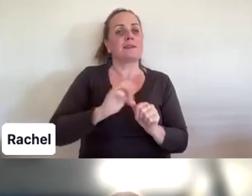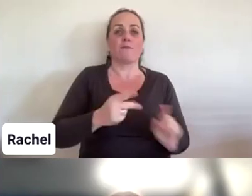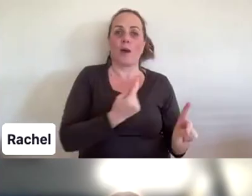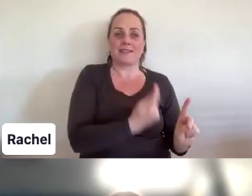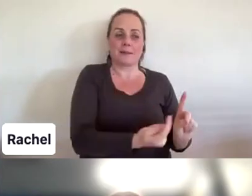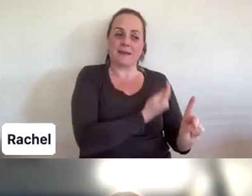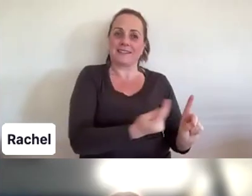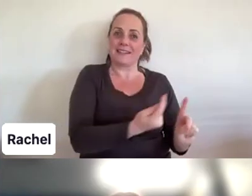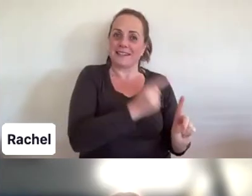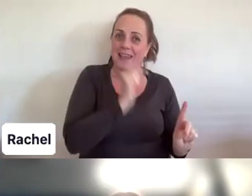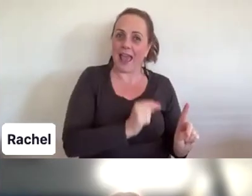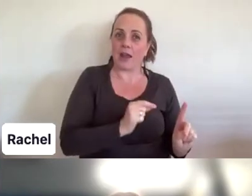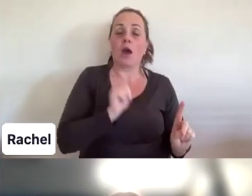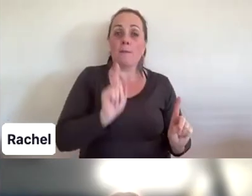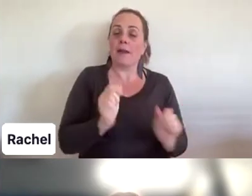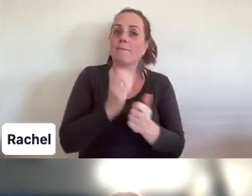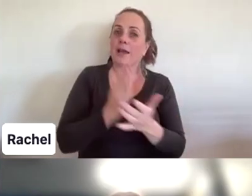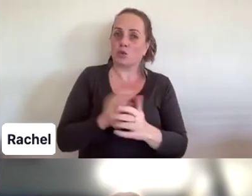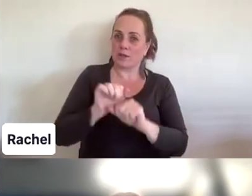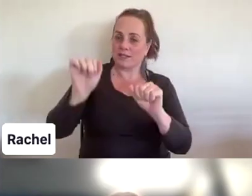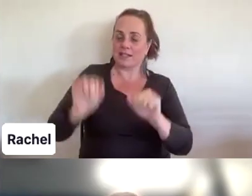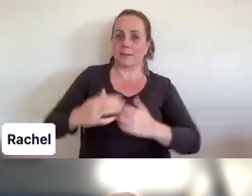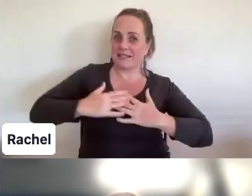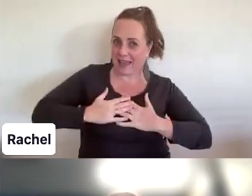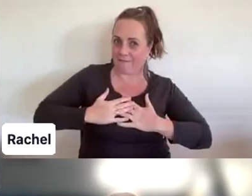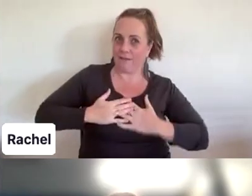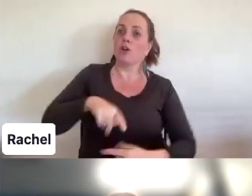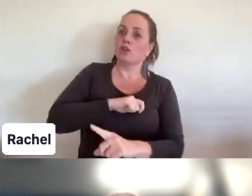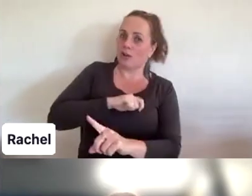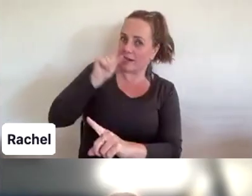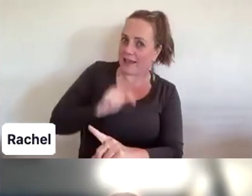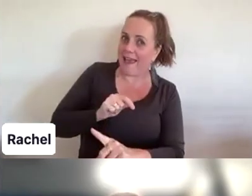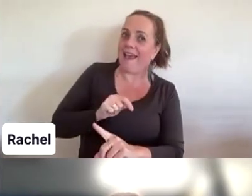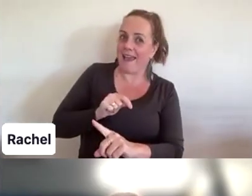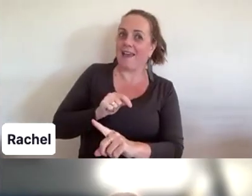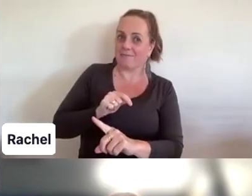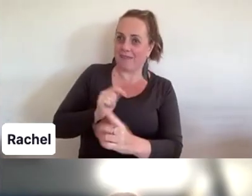systems are safe, trusted and accessible from the outset; the possibility of candidate information